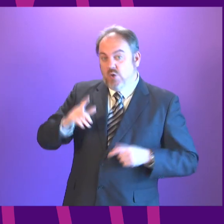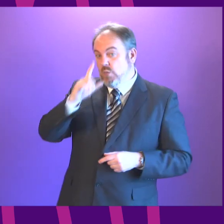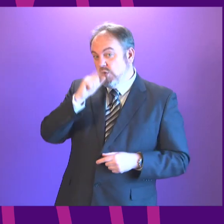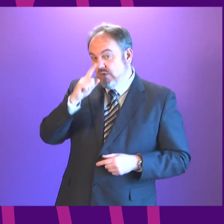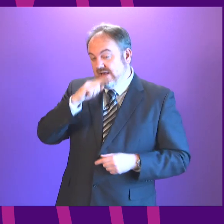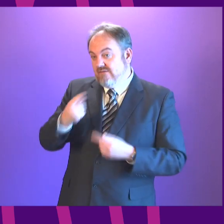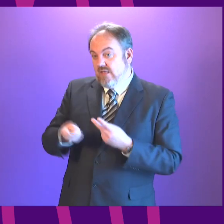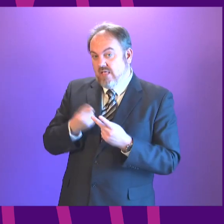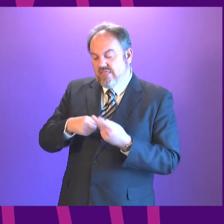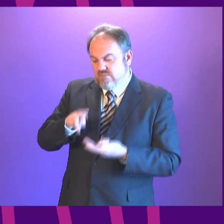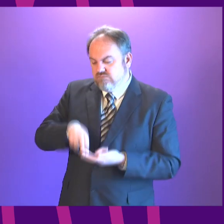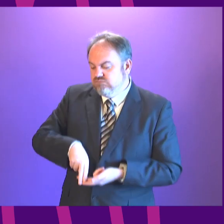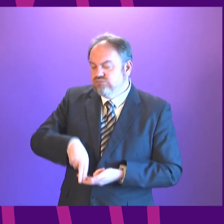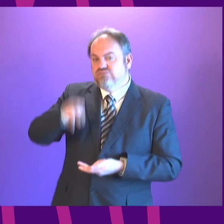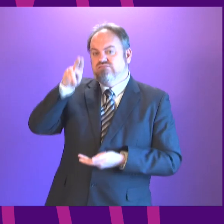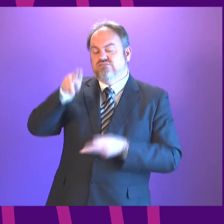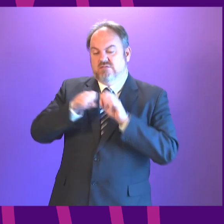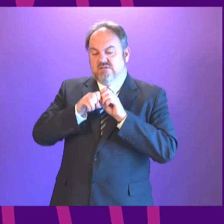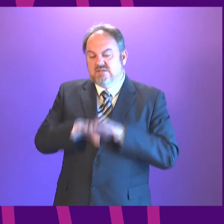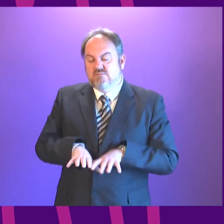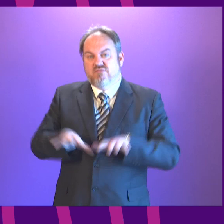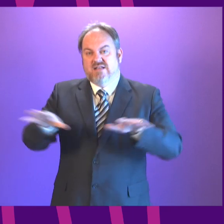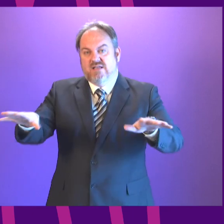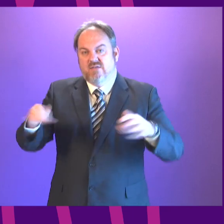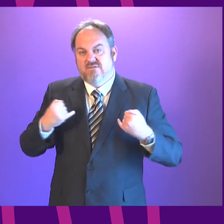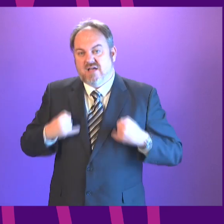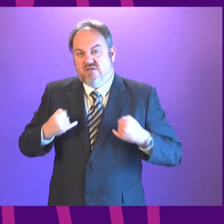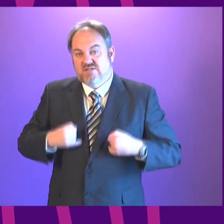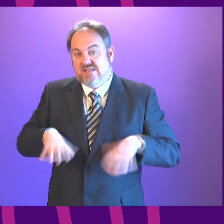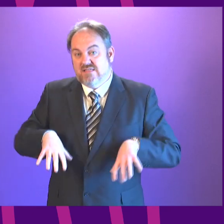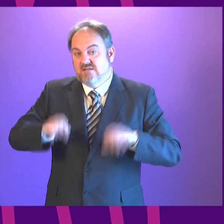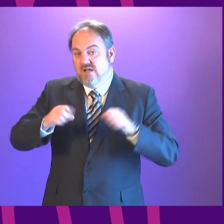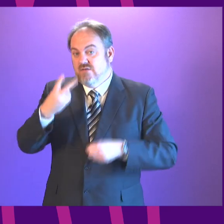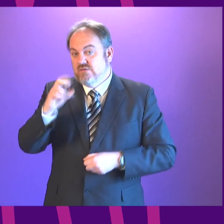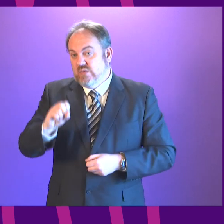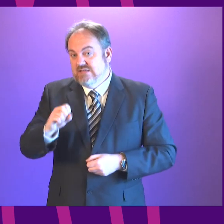period of exponential growth as we enter the new year. That would mean many more people